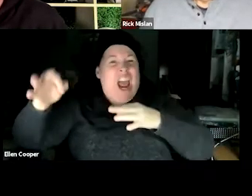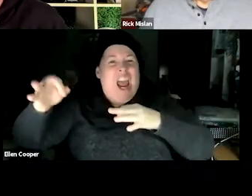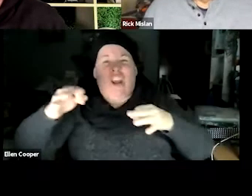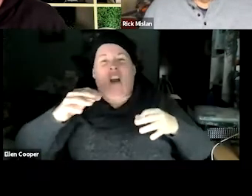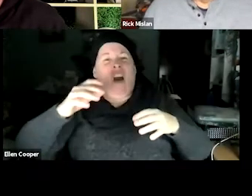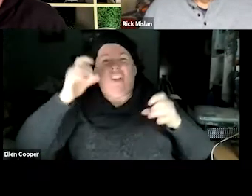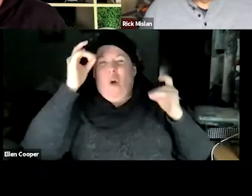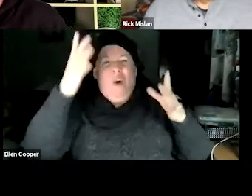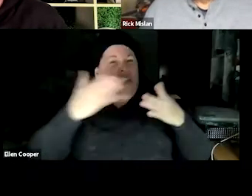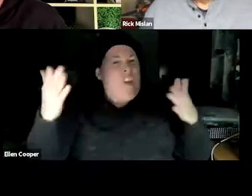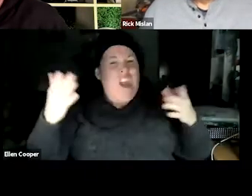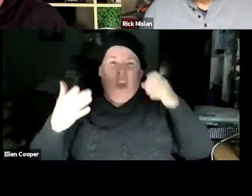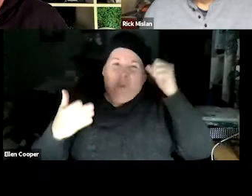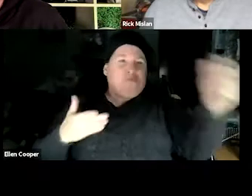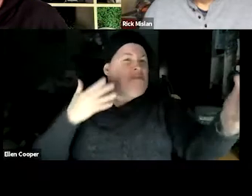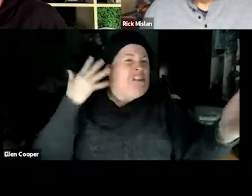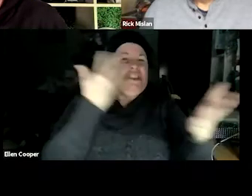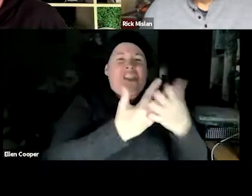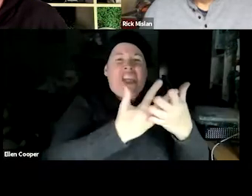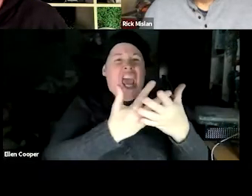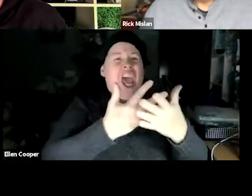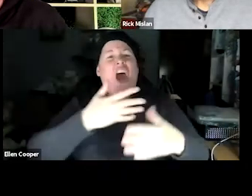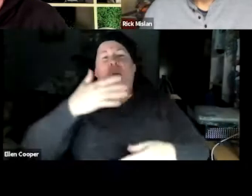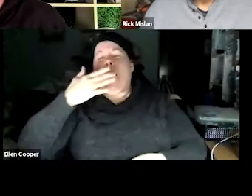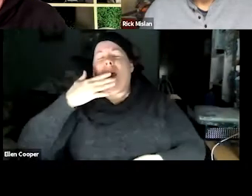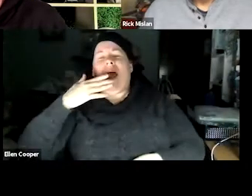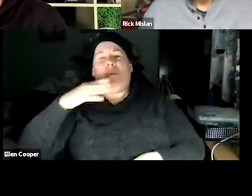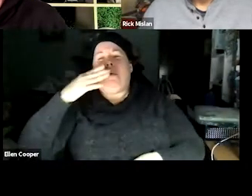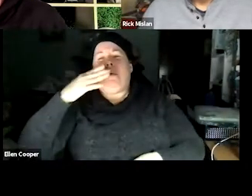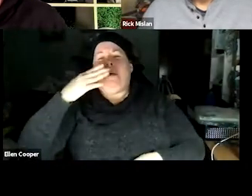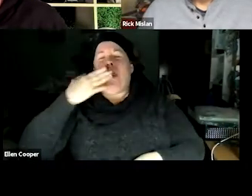CalebBarlow: And, you know, bad guys being in systems for months or years before people